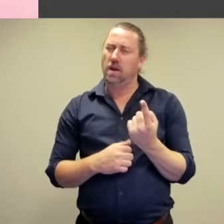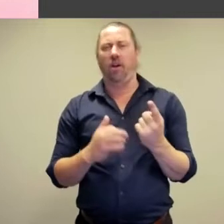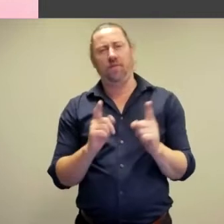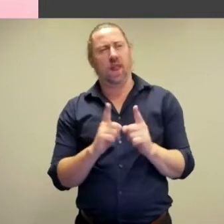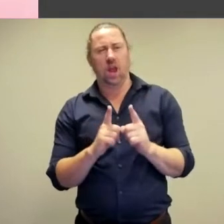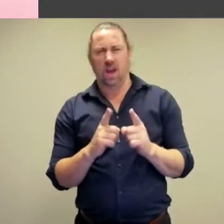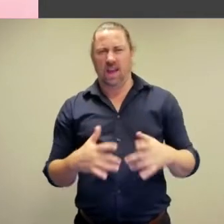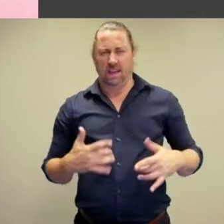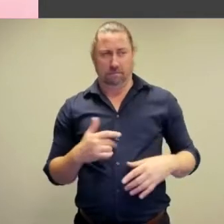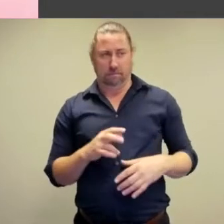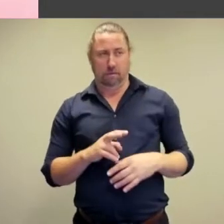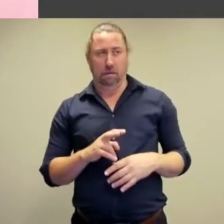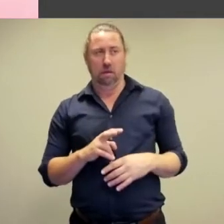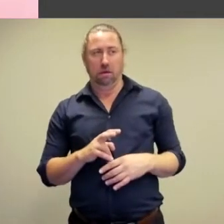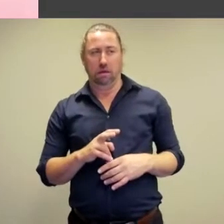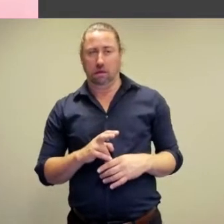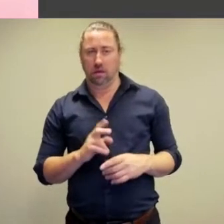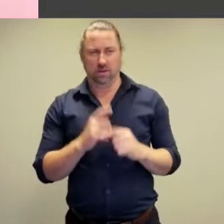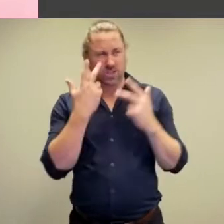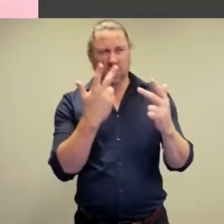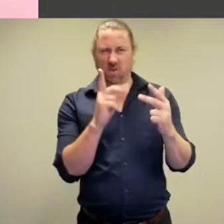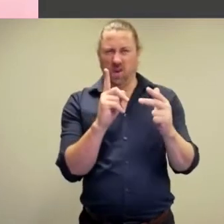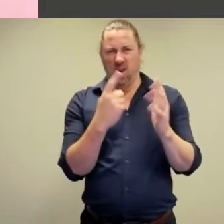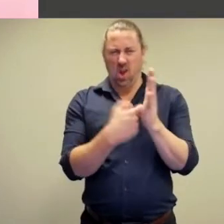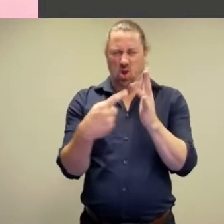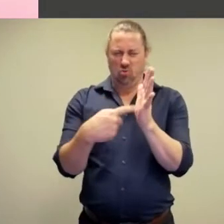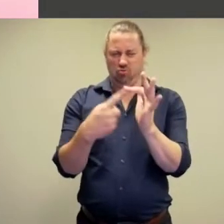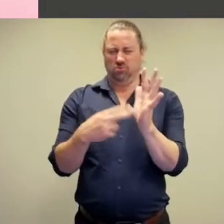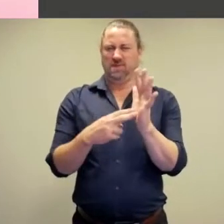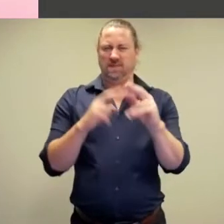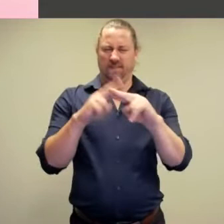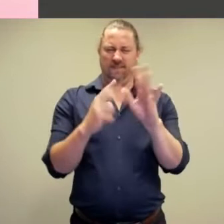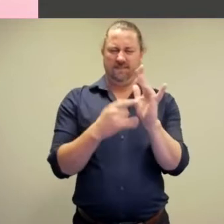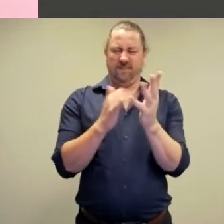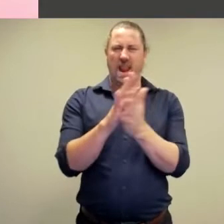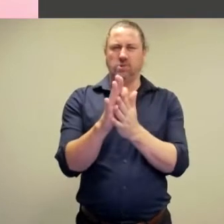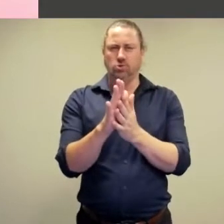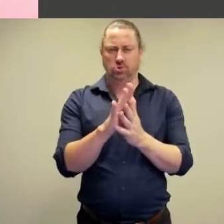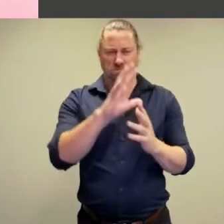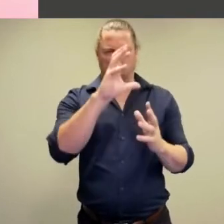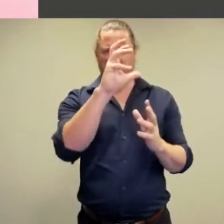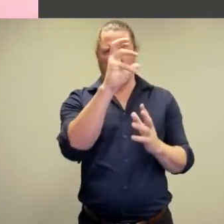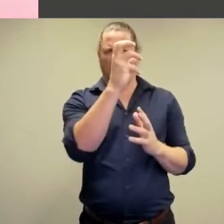churning documentation of rotting flesh in this video, in this photograph. So we